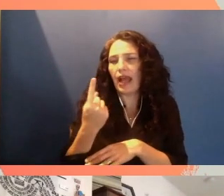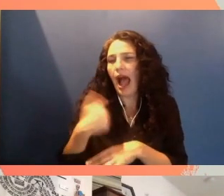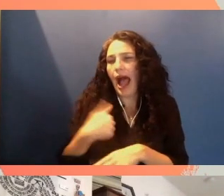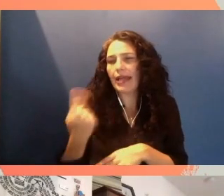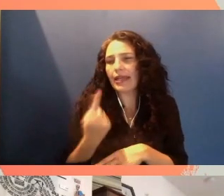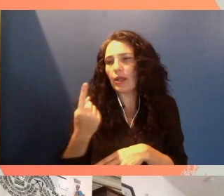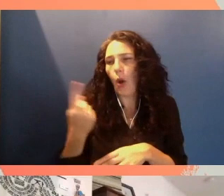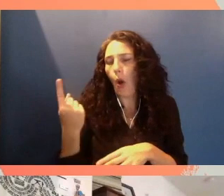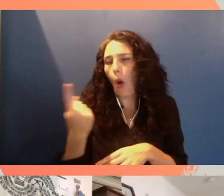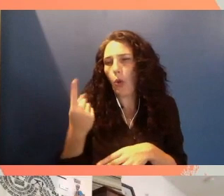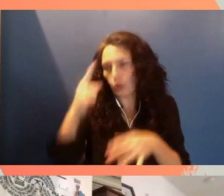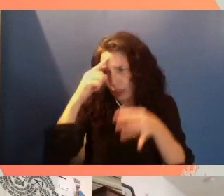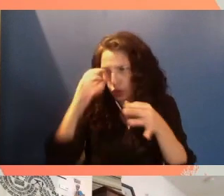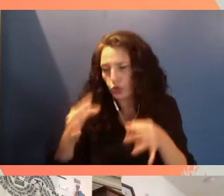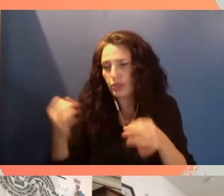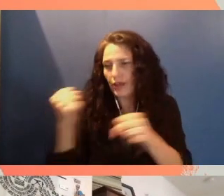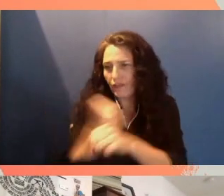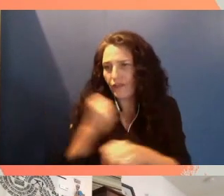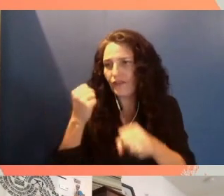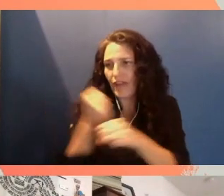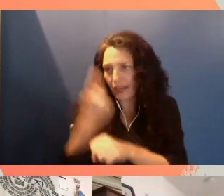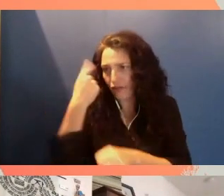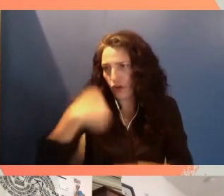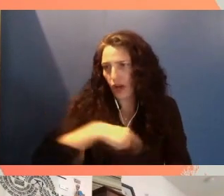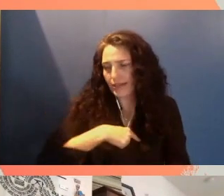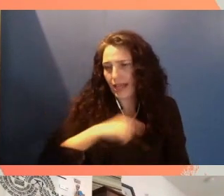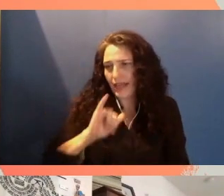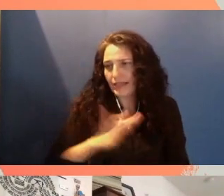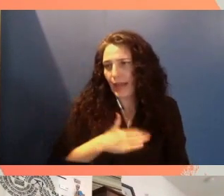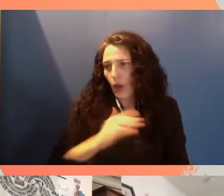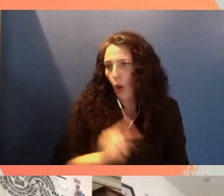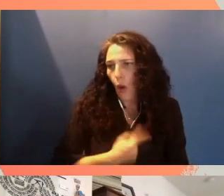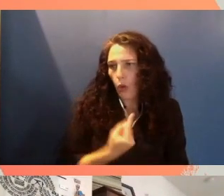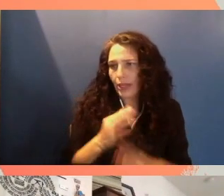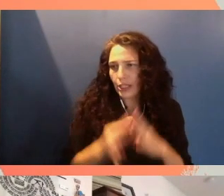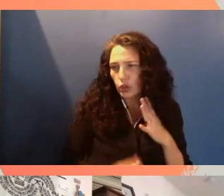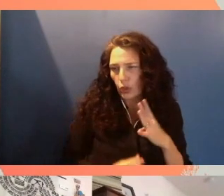And I'm wondering as you think about like how you are